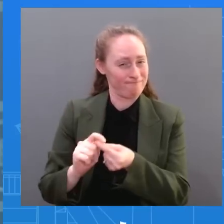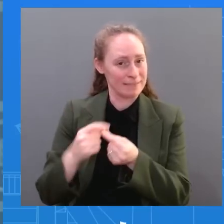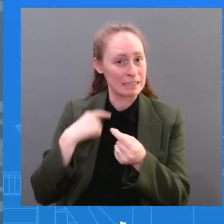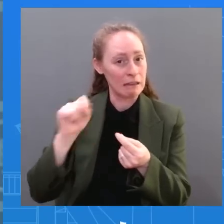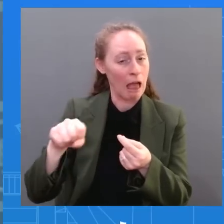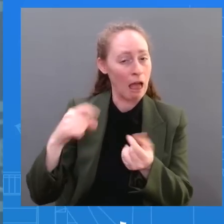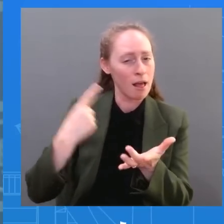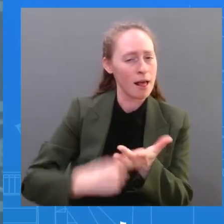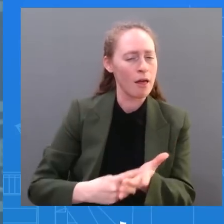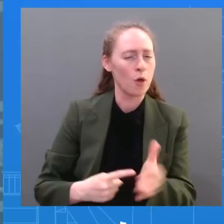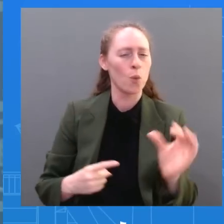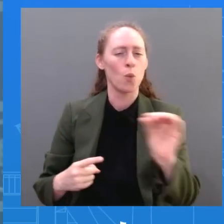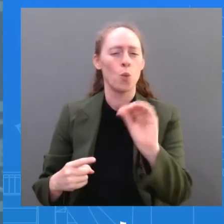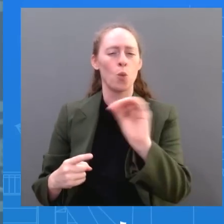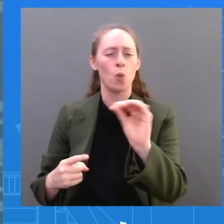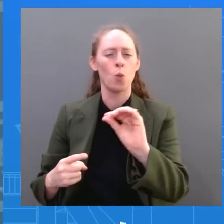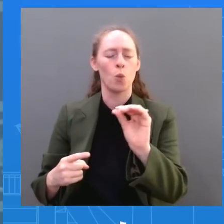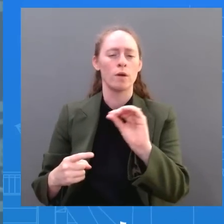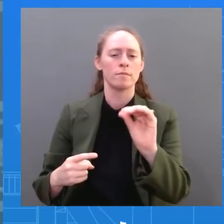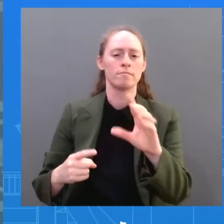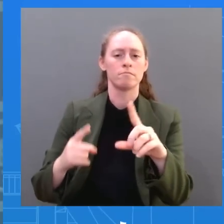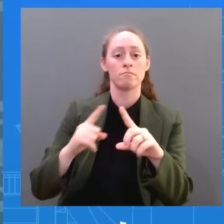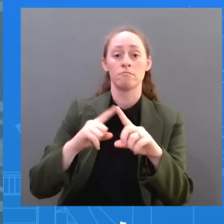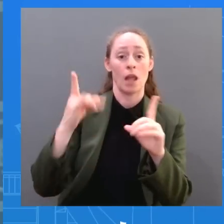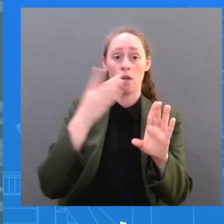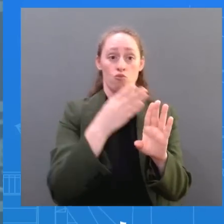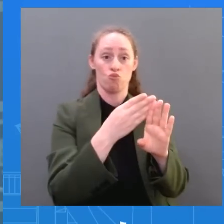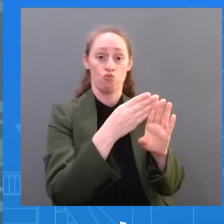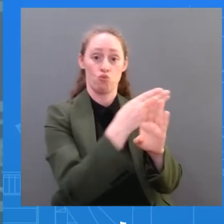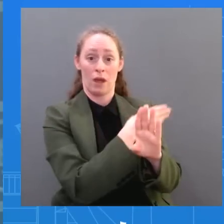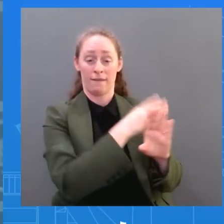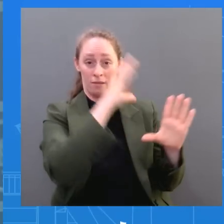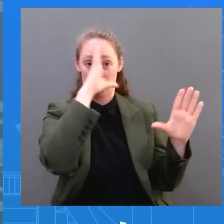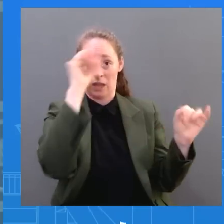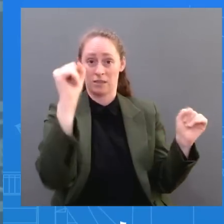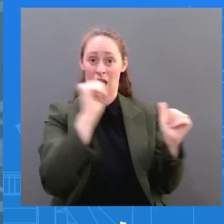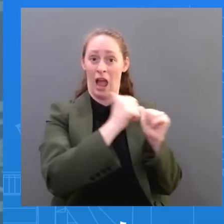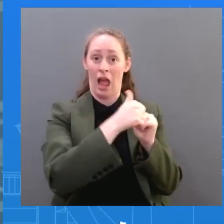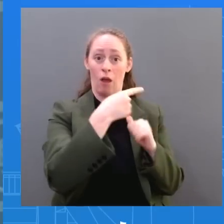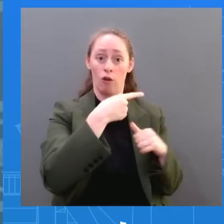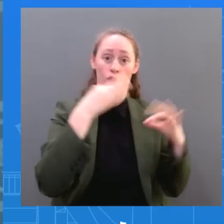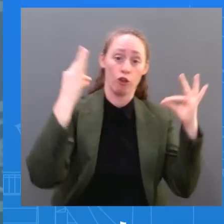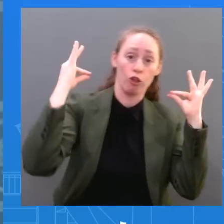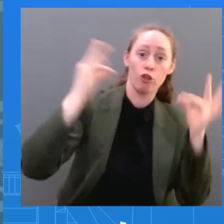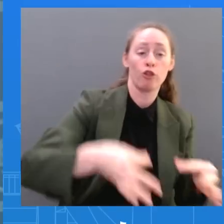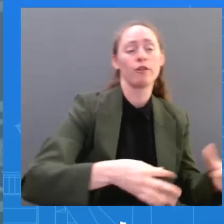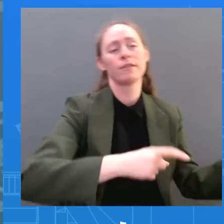in a non-strategic way. So, we are -- we are -- want to make sure that we have the right approach.